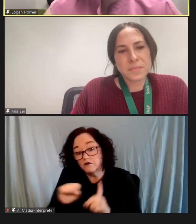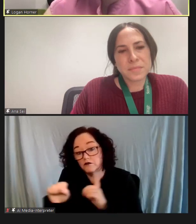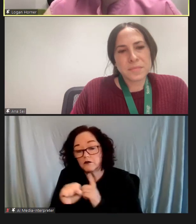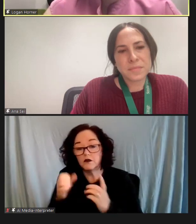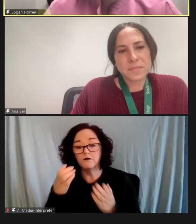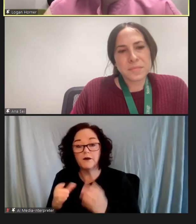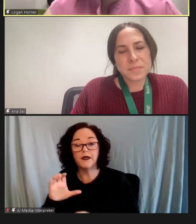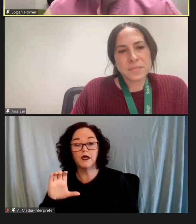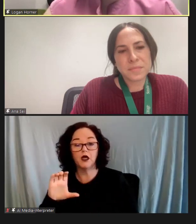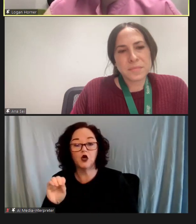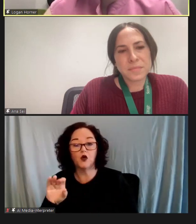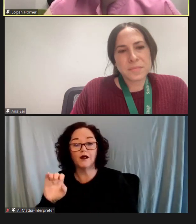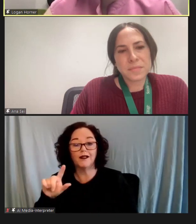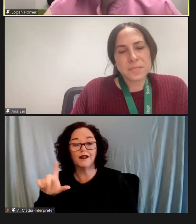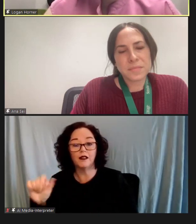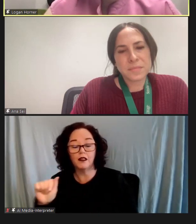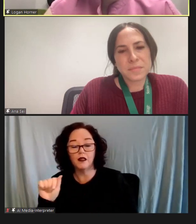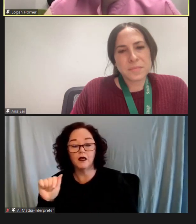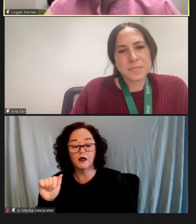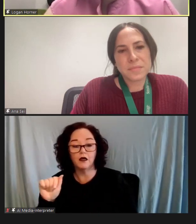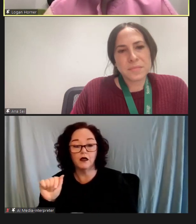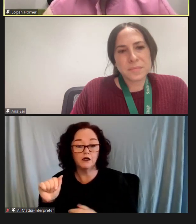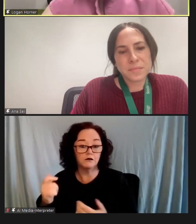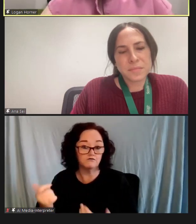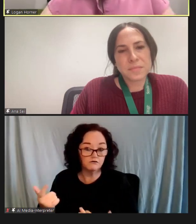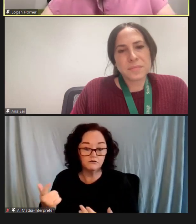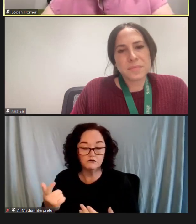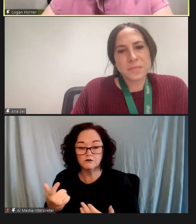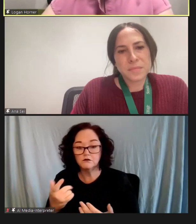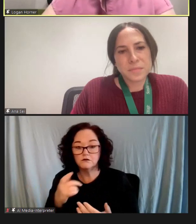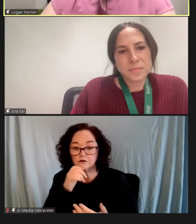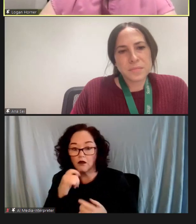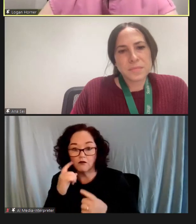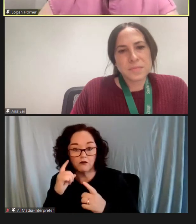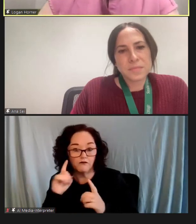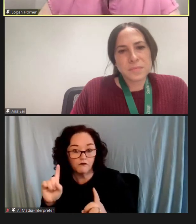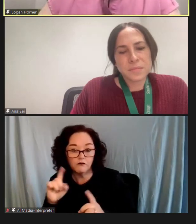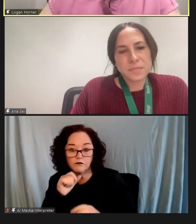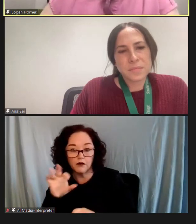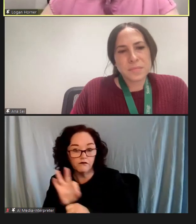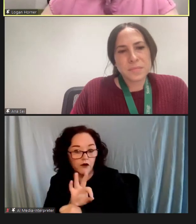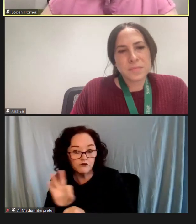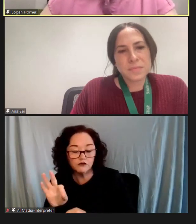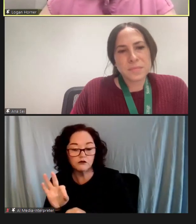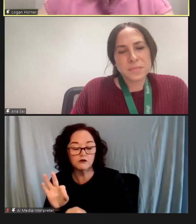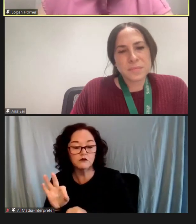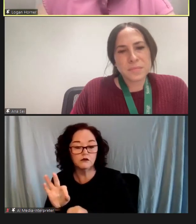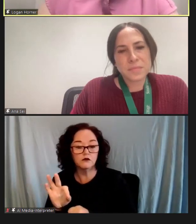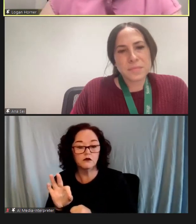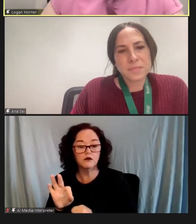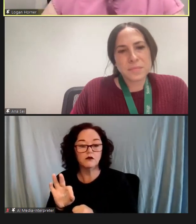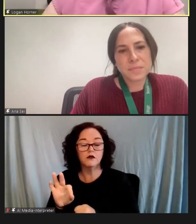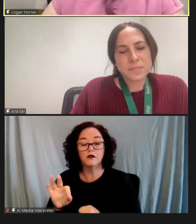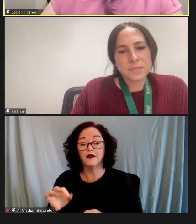copia and absent auditory nerve if